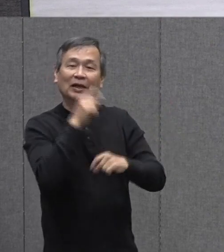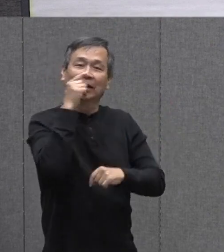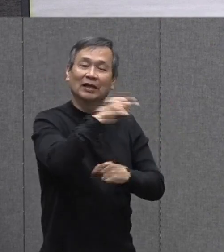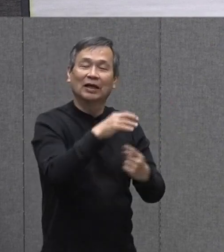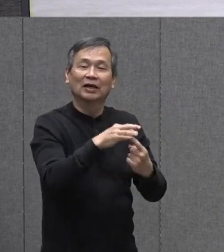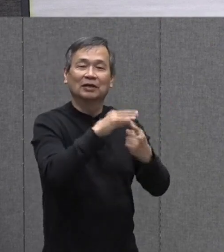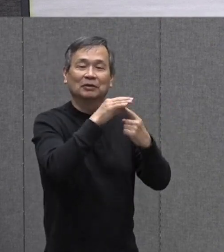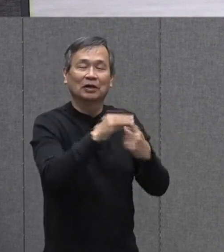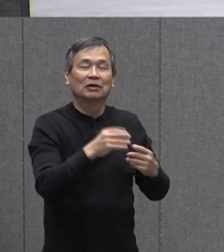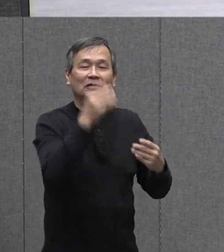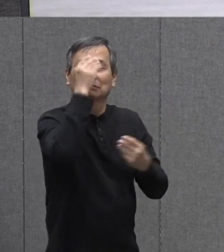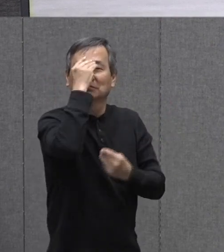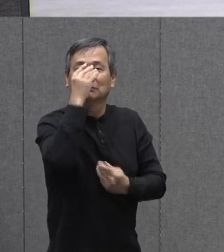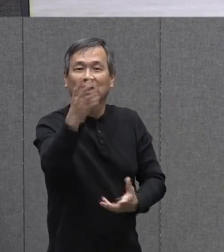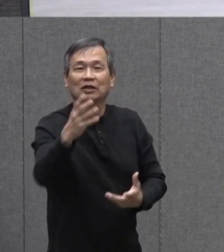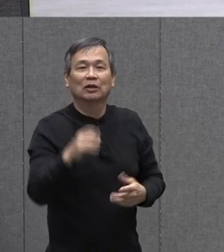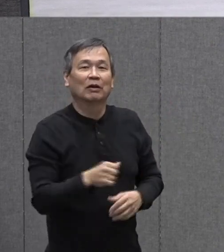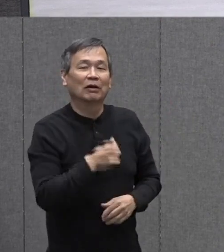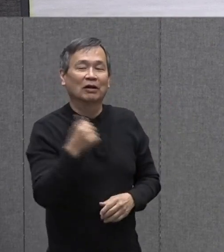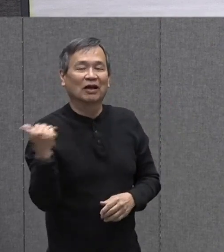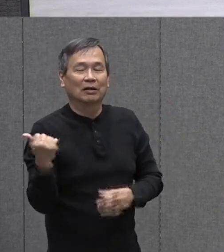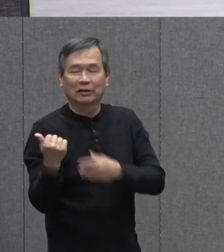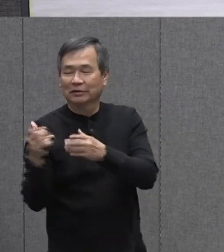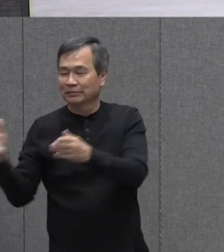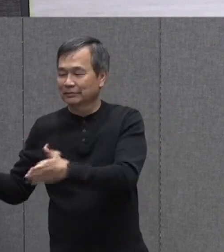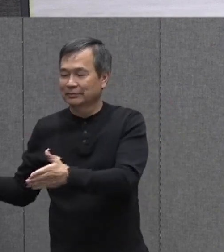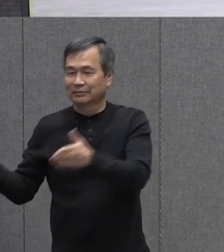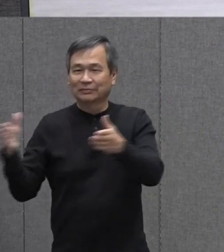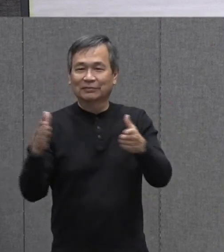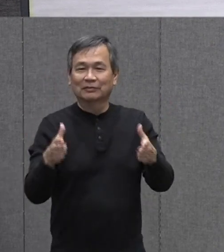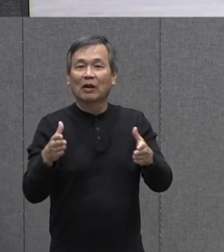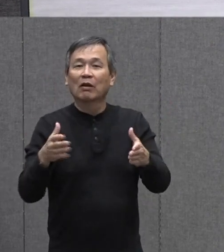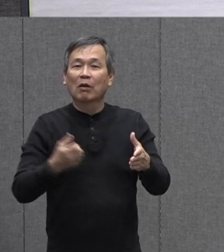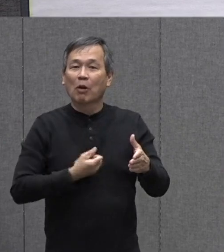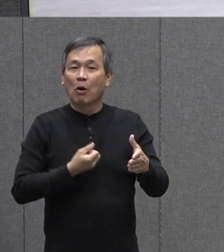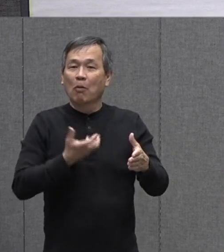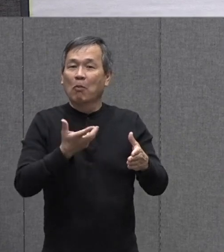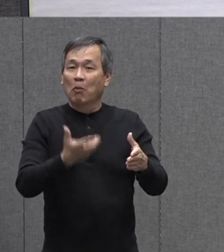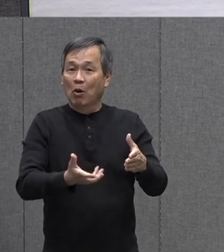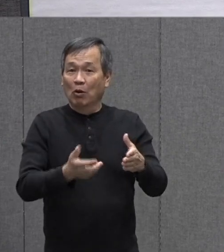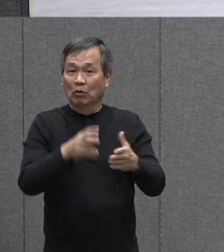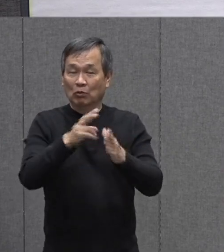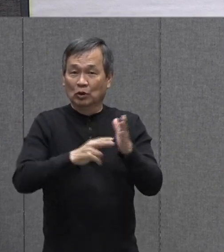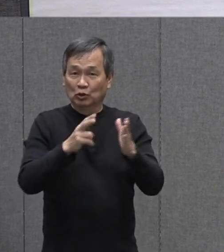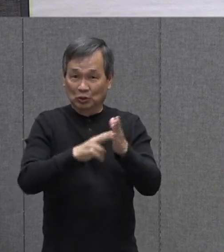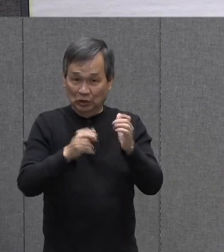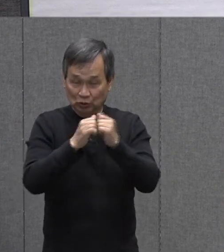And I wrote this poem earlier today, and I was just thinking, the Earth isn't just special to me,